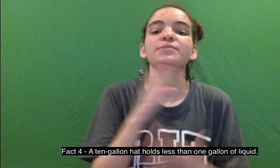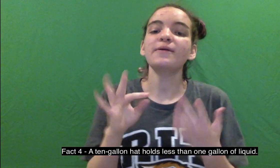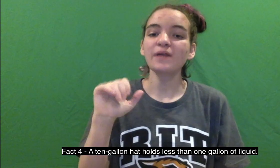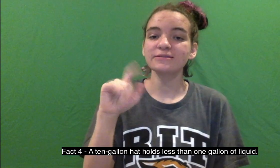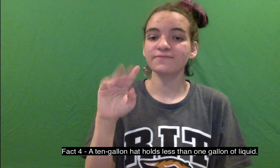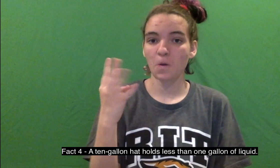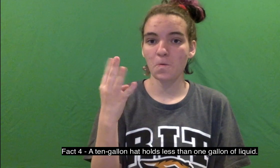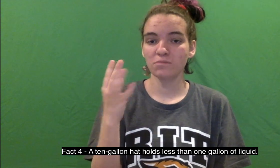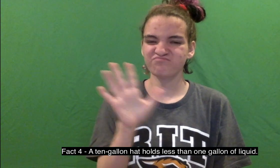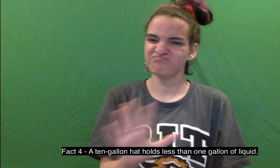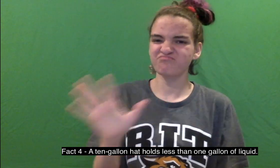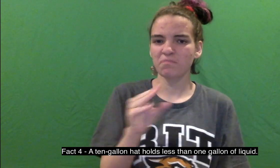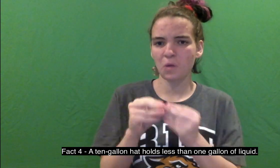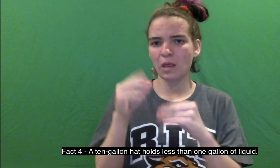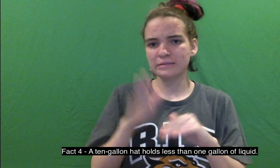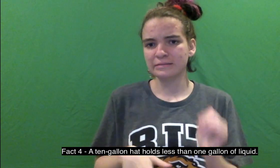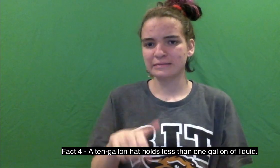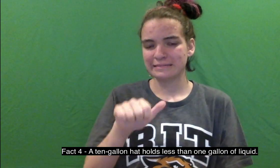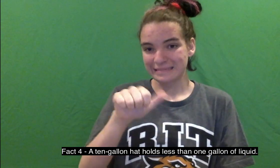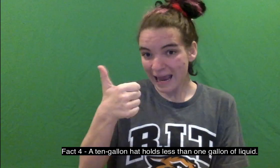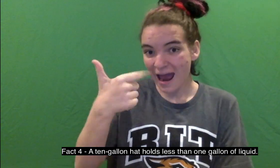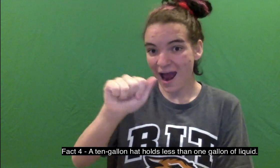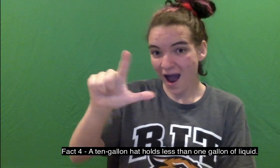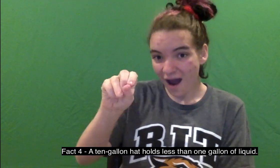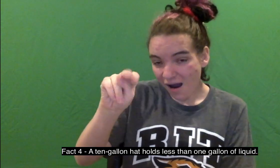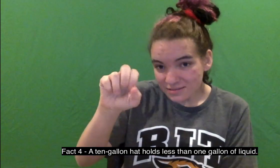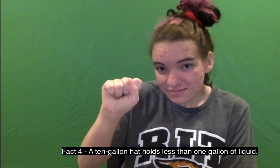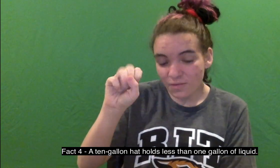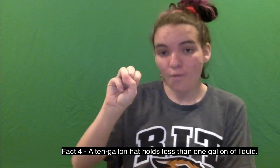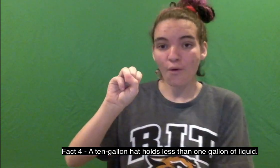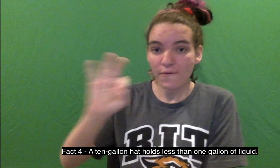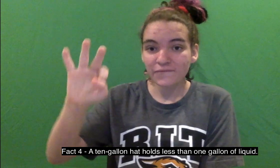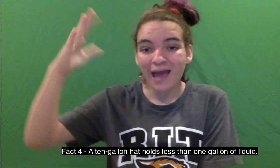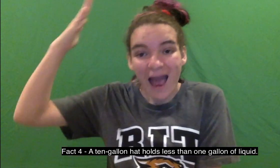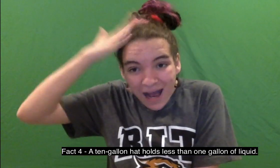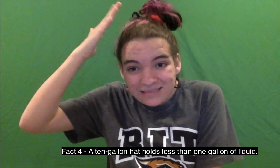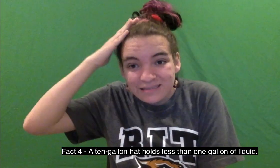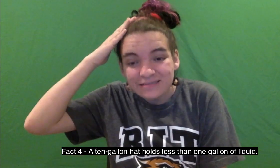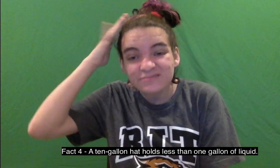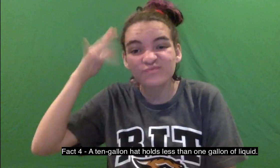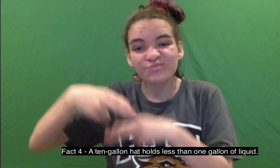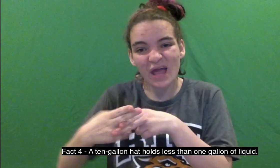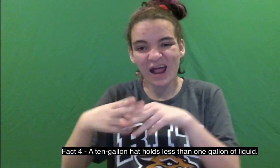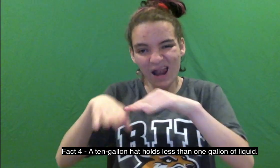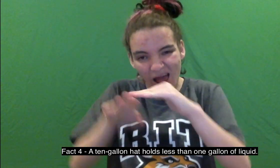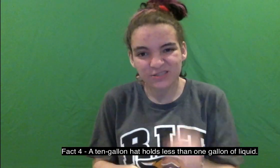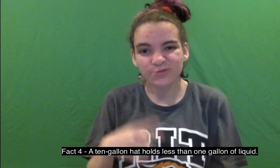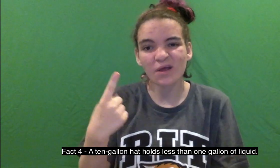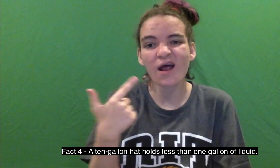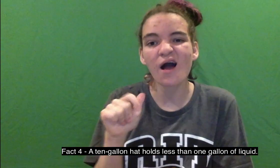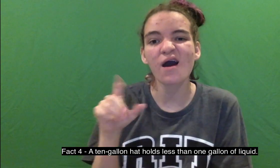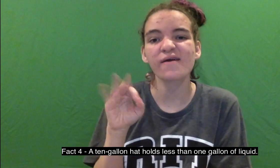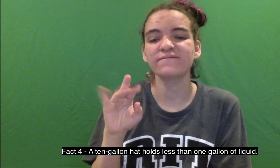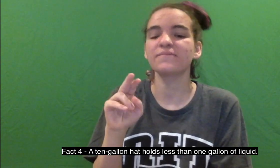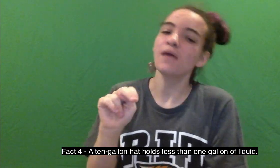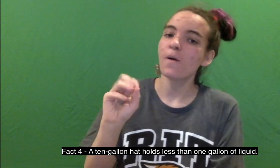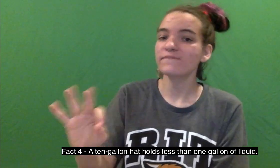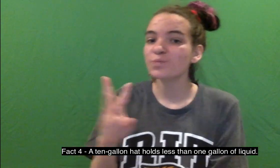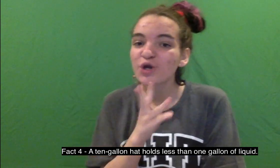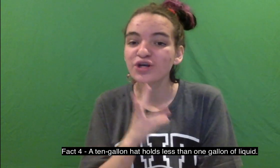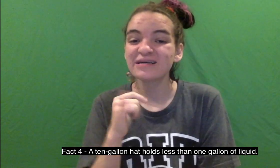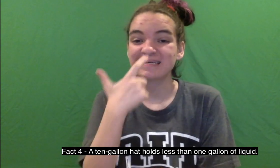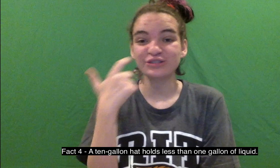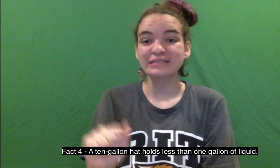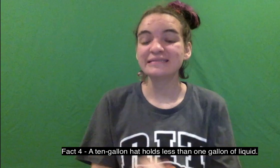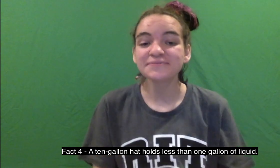Fact 4 - A ten-gallon hat holds less than one gallon of liquid.